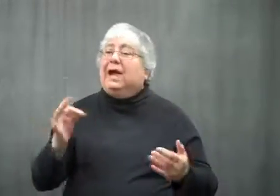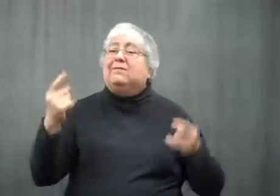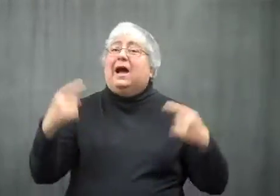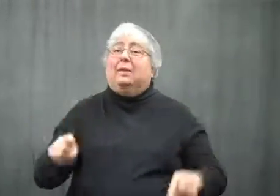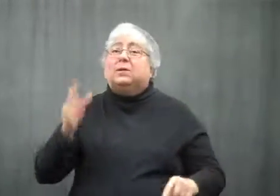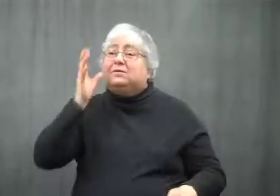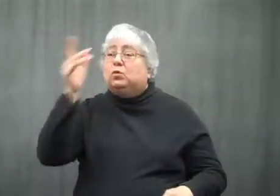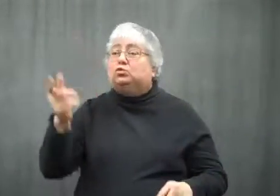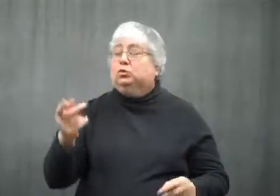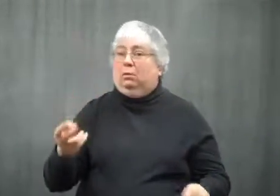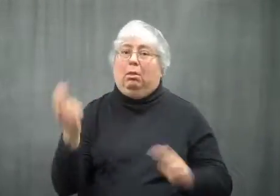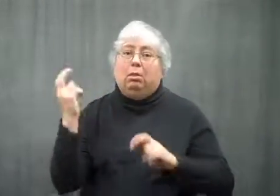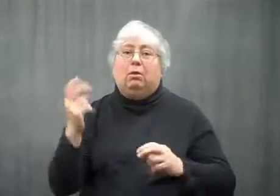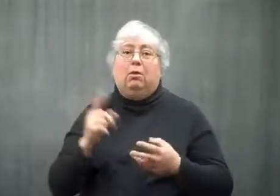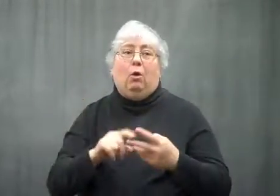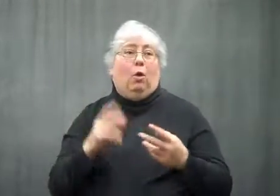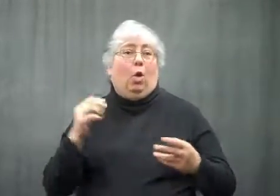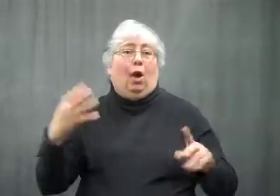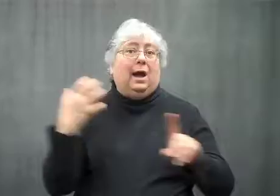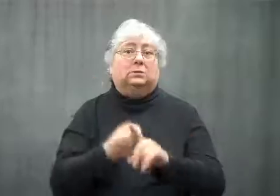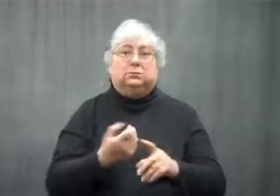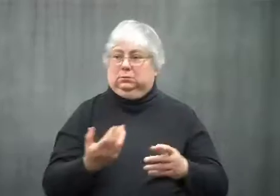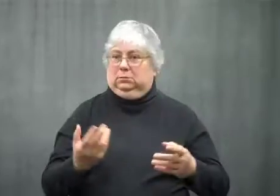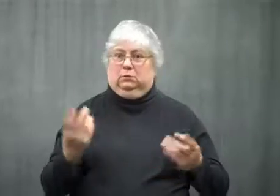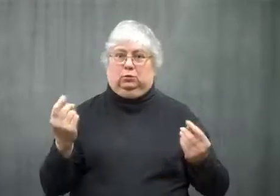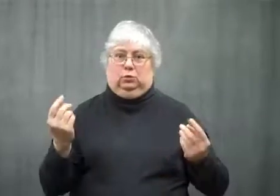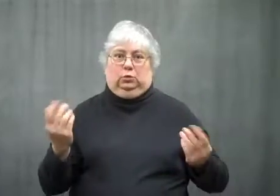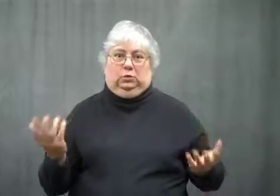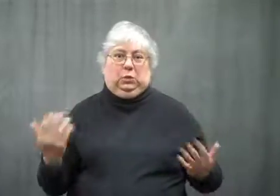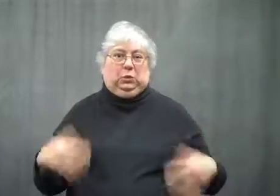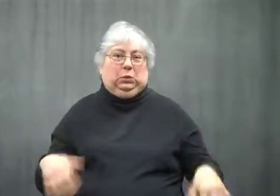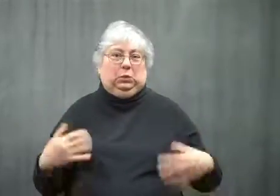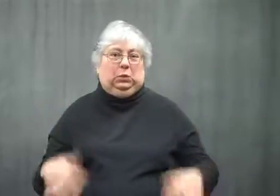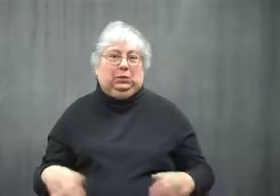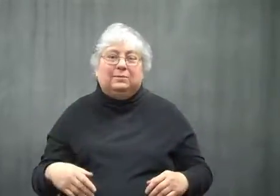That would be a problem if she were to get sick or get in an accident.